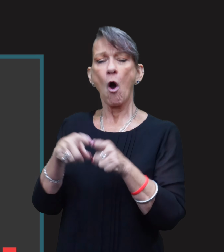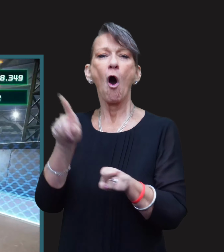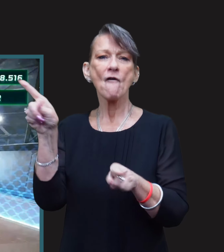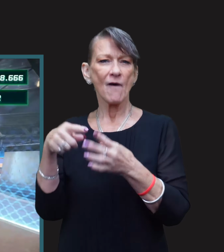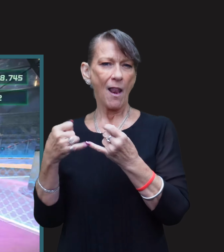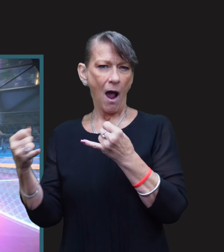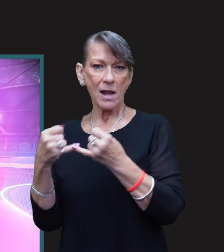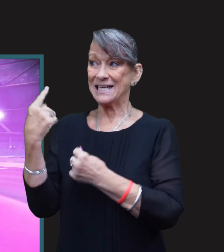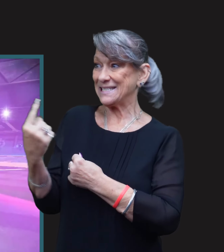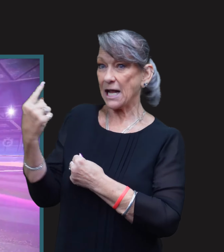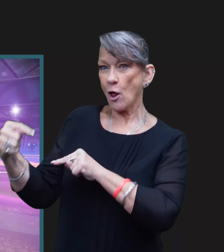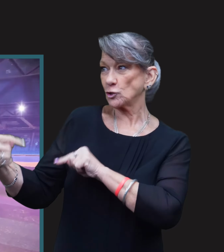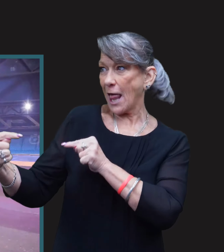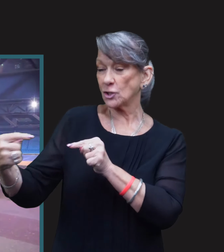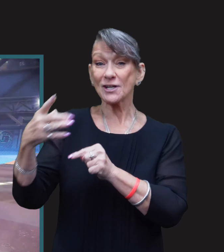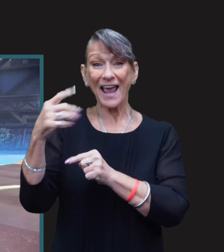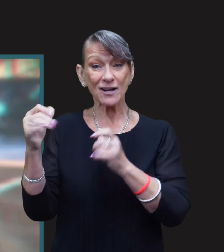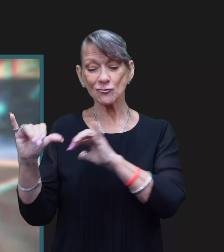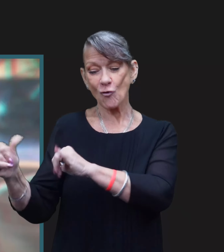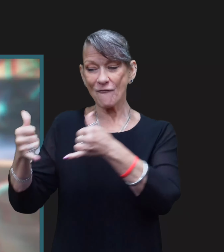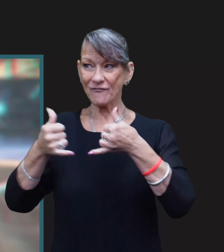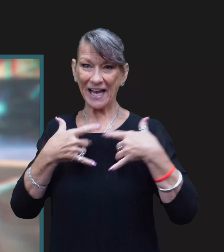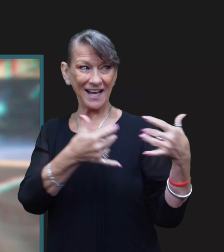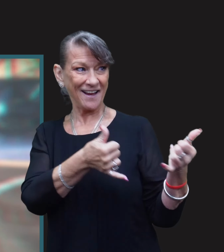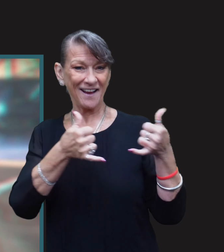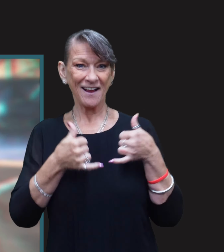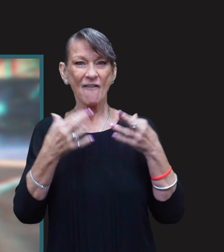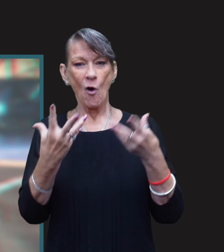allowing you to collect trophies to unlock extra game content.